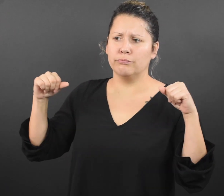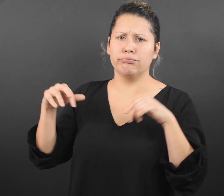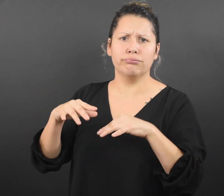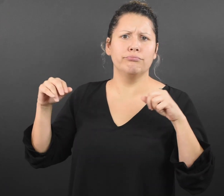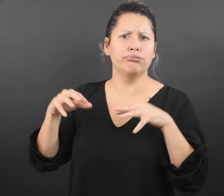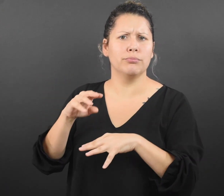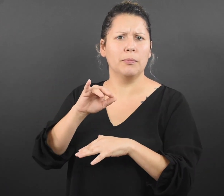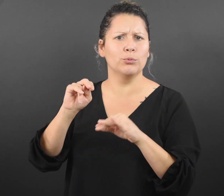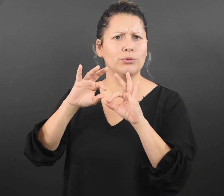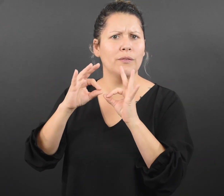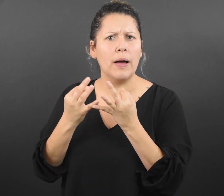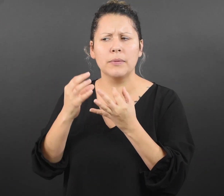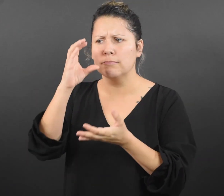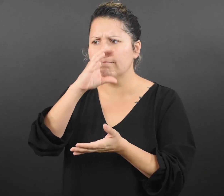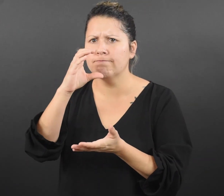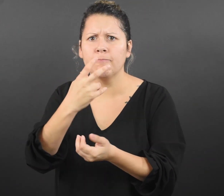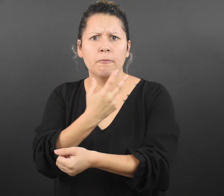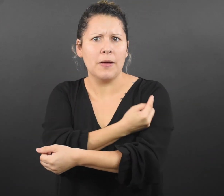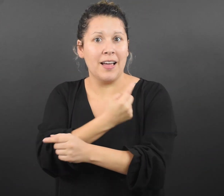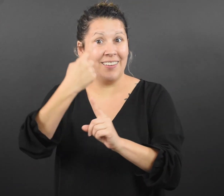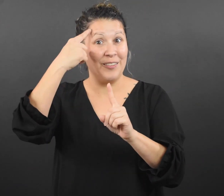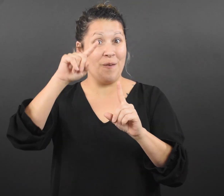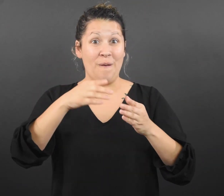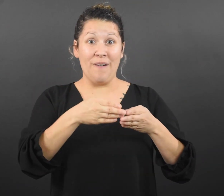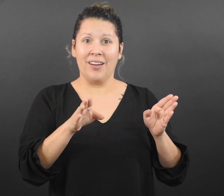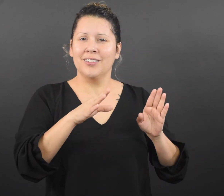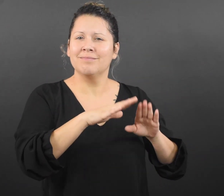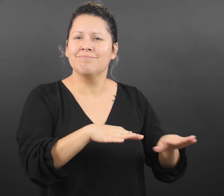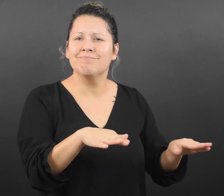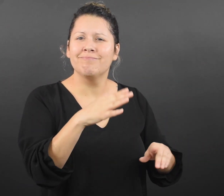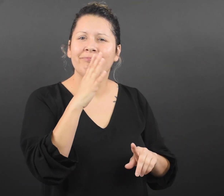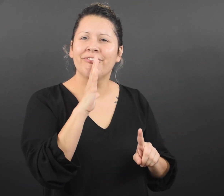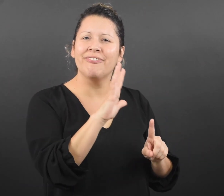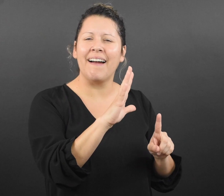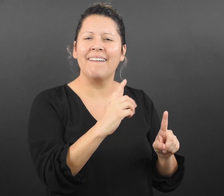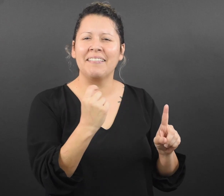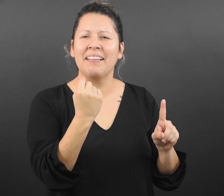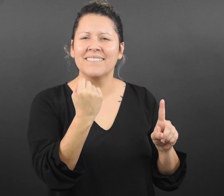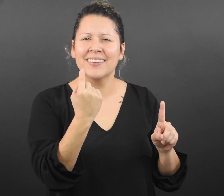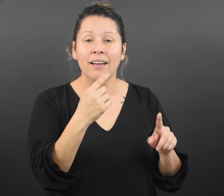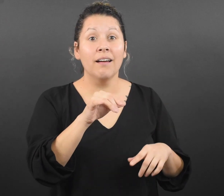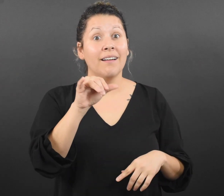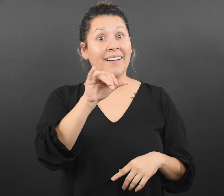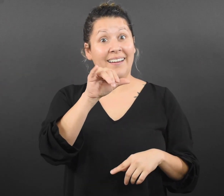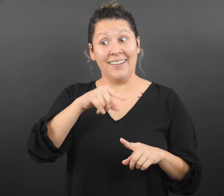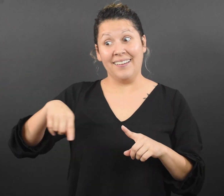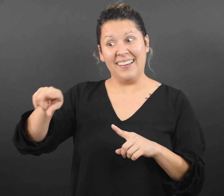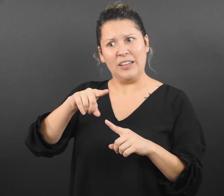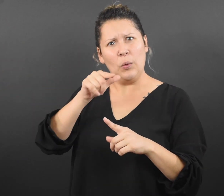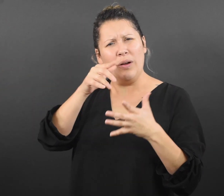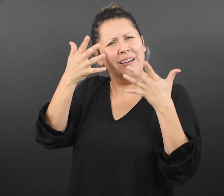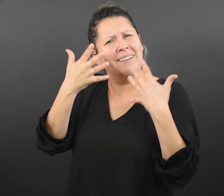vaccinations for 5- to 11-year-olds, as well as fully vaccinated Minnesotans seeking boosters.